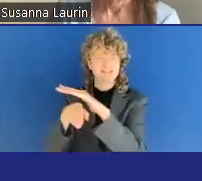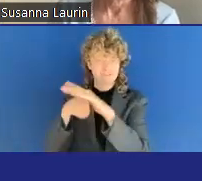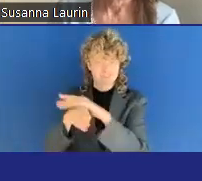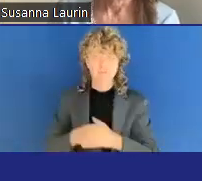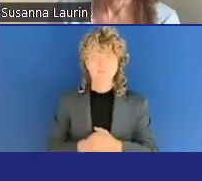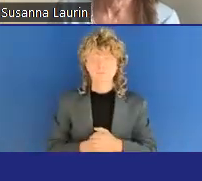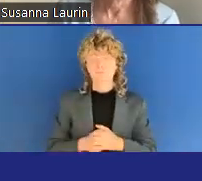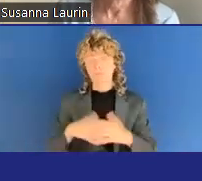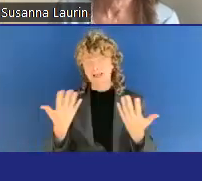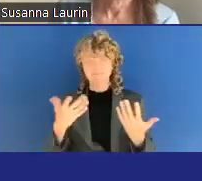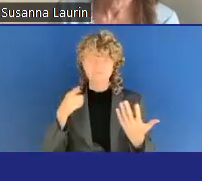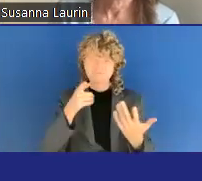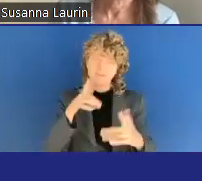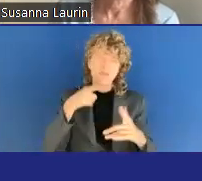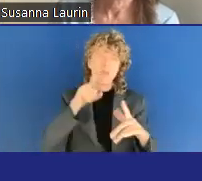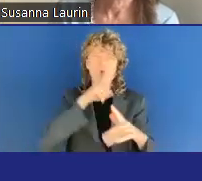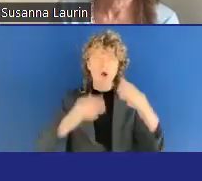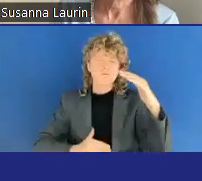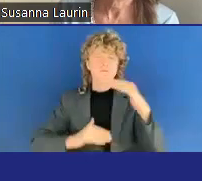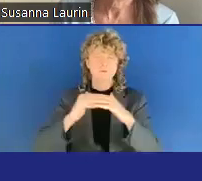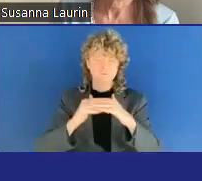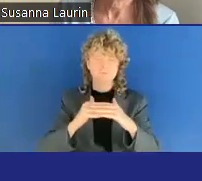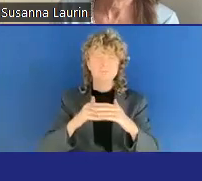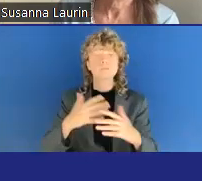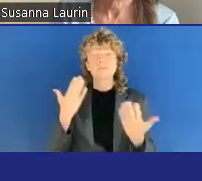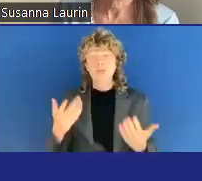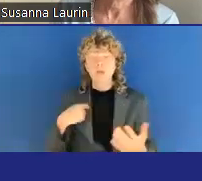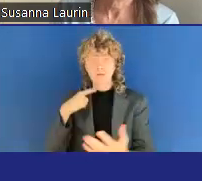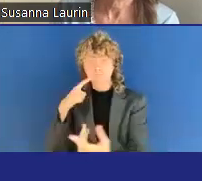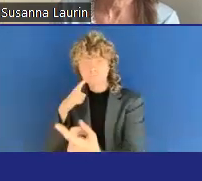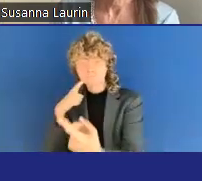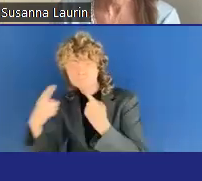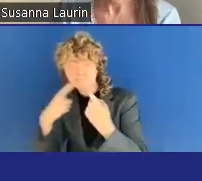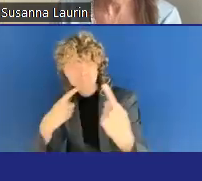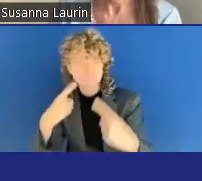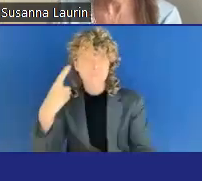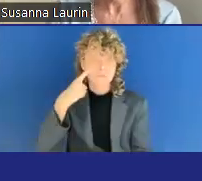playing off the other, seeing which one gets more accessibility features built into them